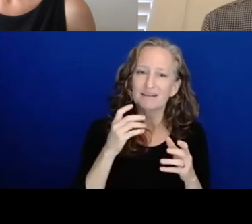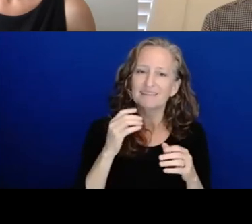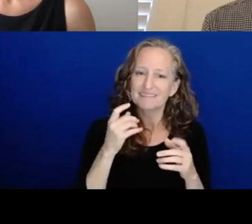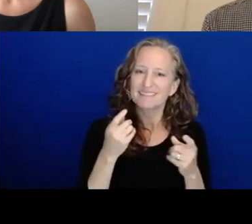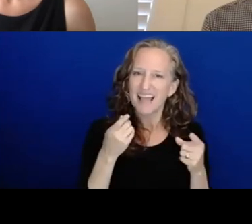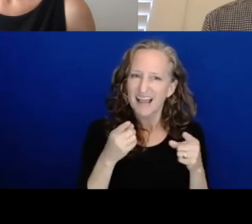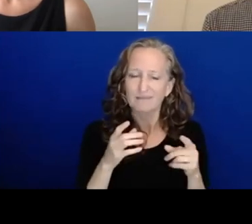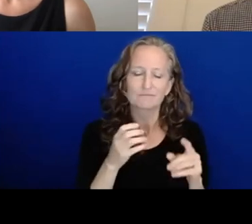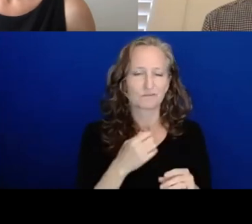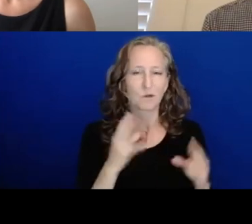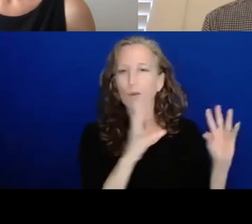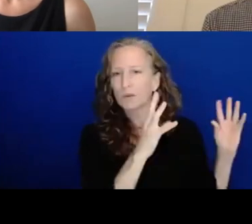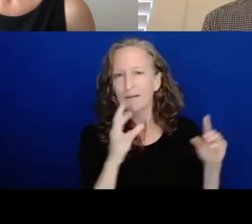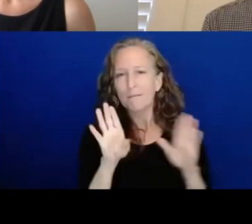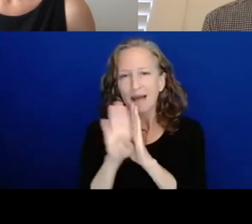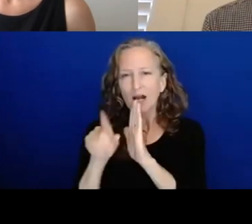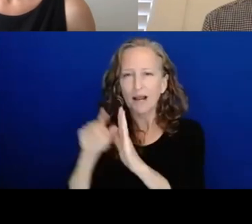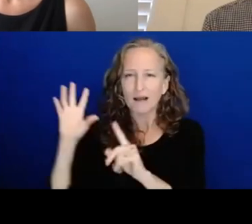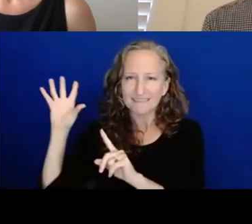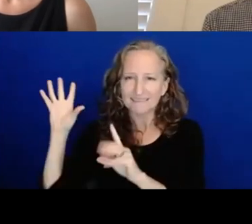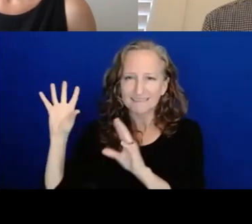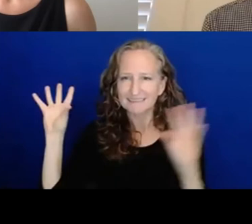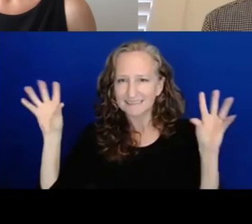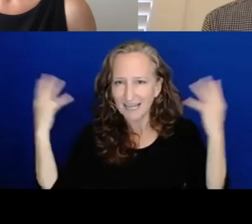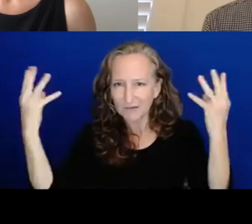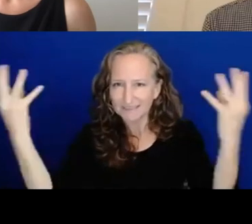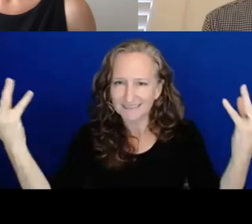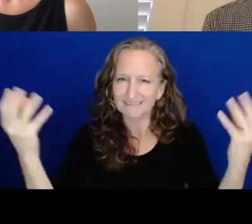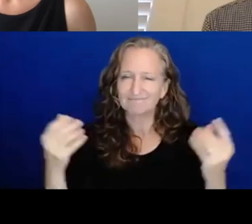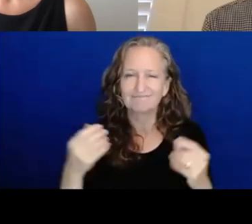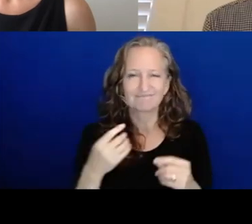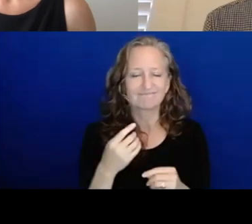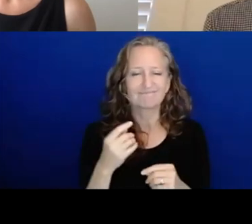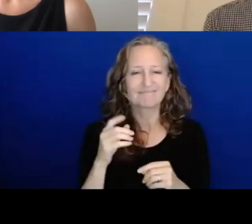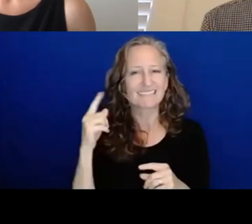sorry for the sirens like somebody said, the sounds of sirens is a moment of reflection